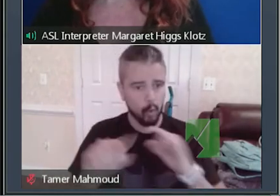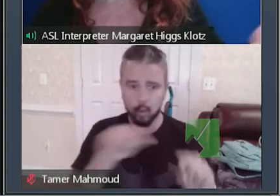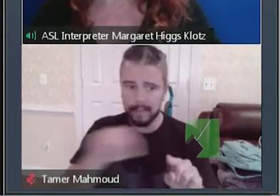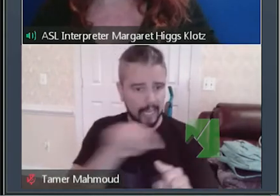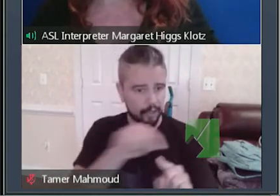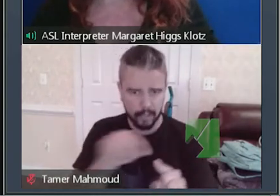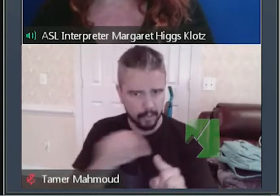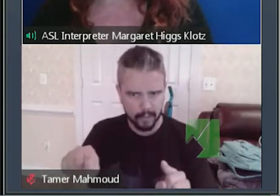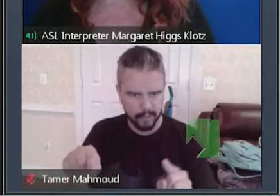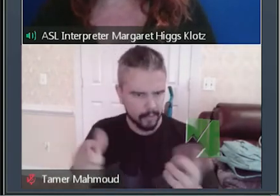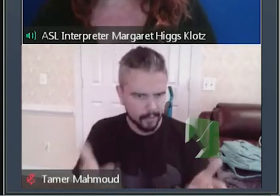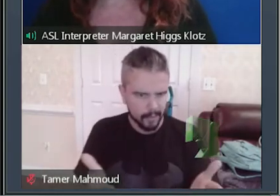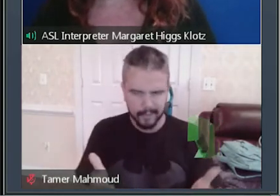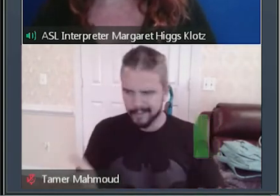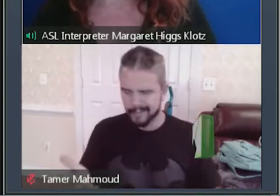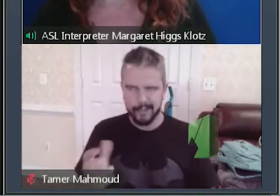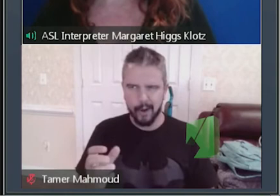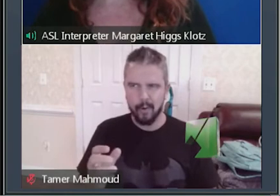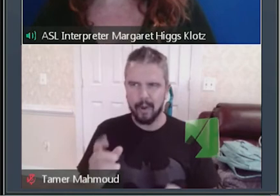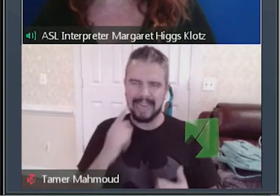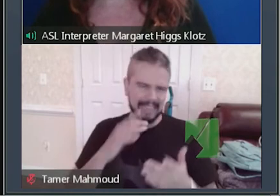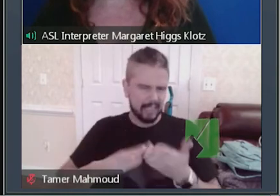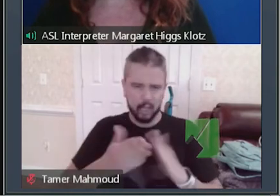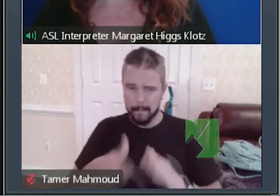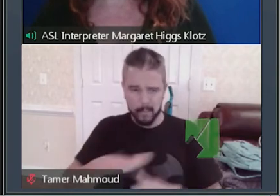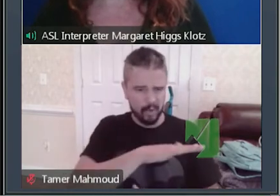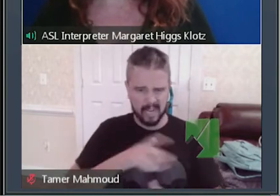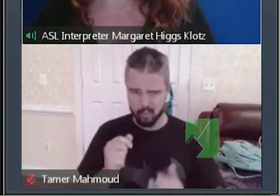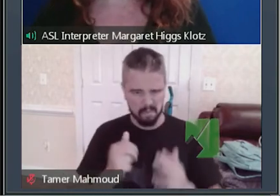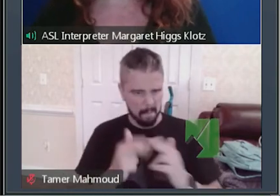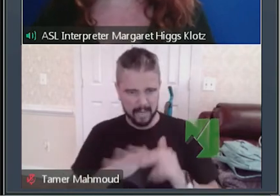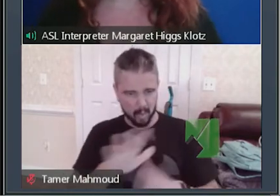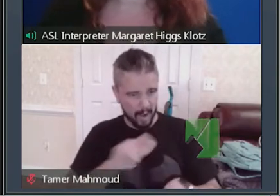and this has been going on since 2008, yet there was no communication with me when I bought my